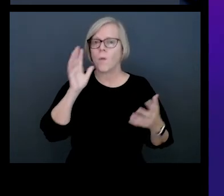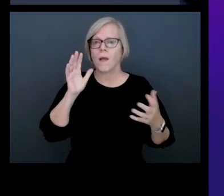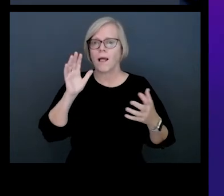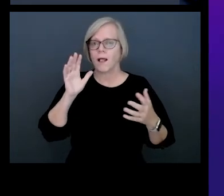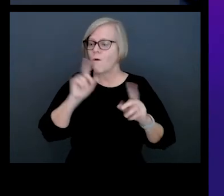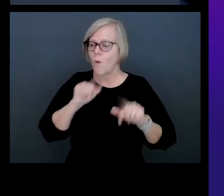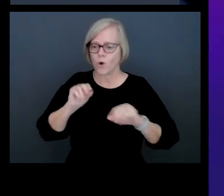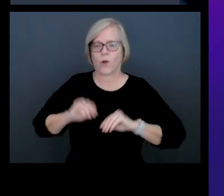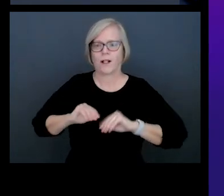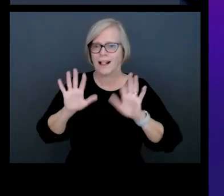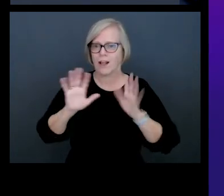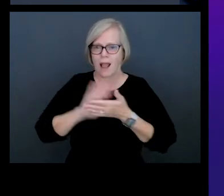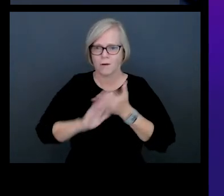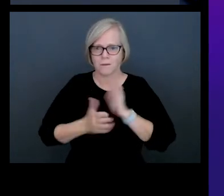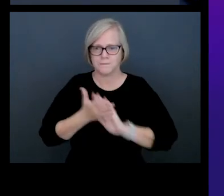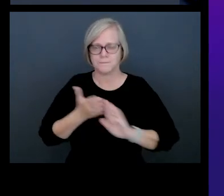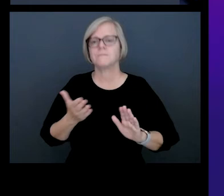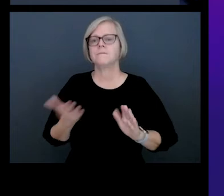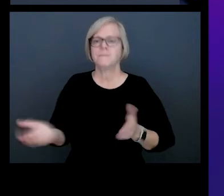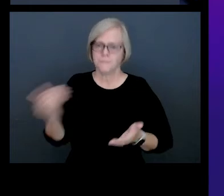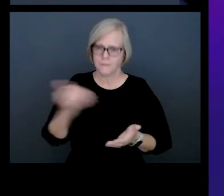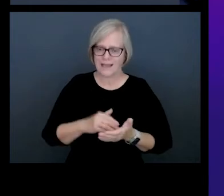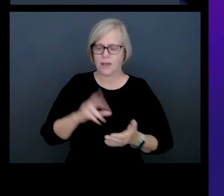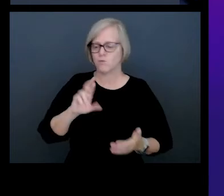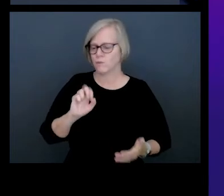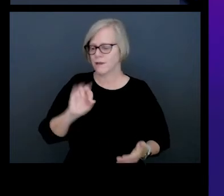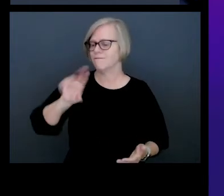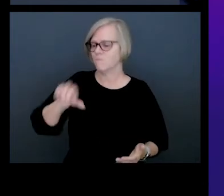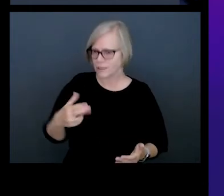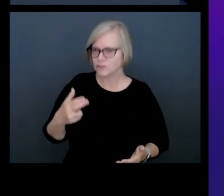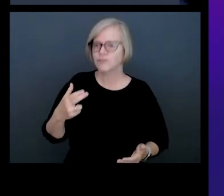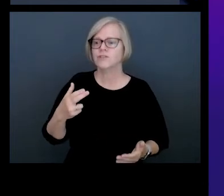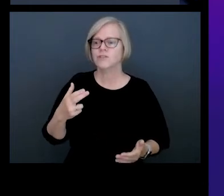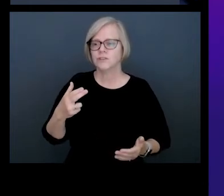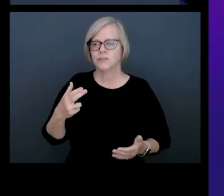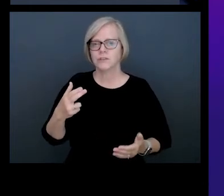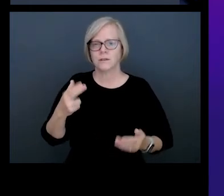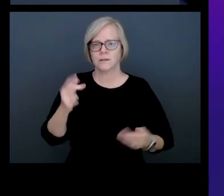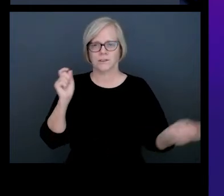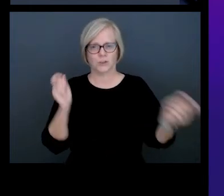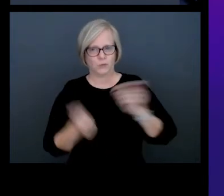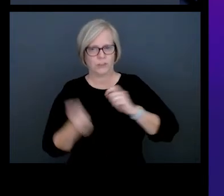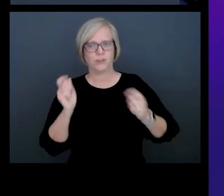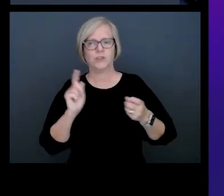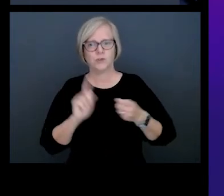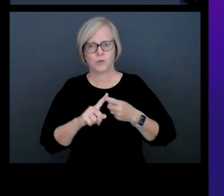And then one more time, we'll go ahead and refresh and that'll switch it to fulfilled.